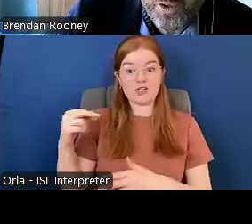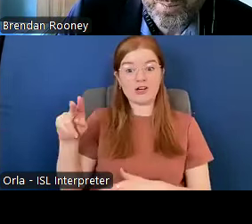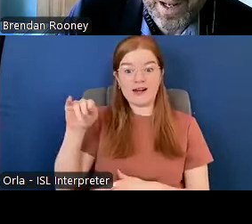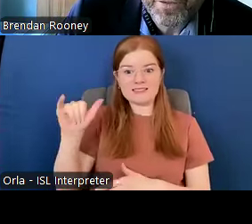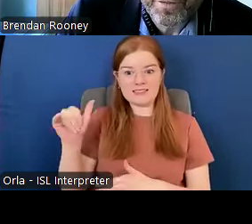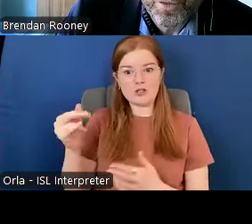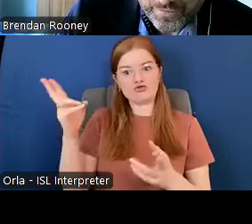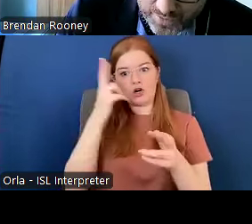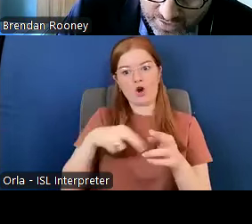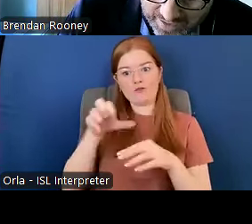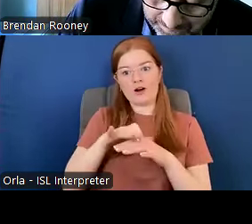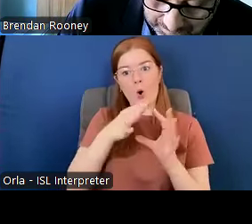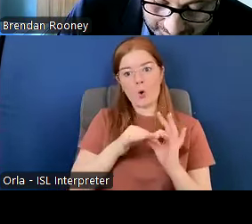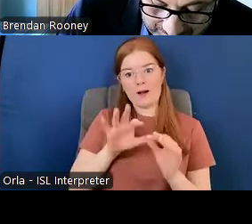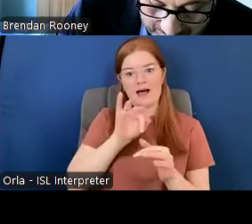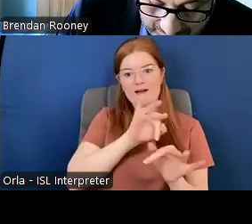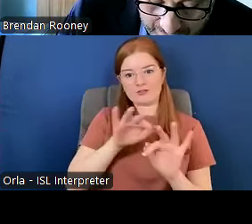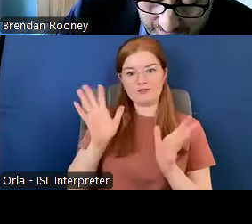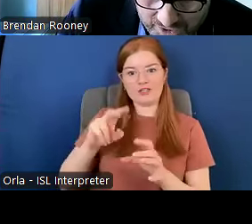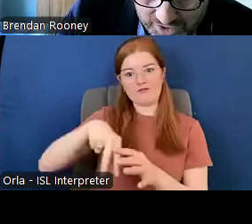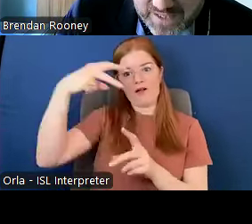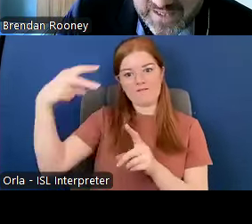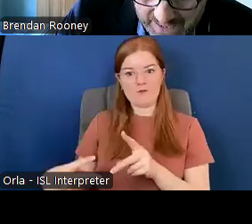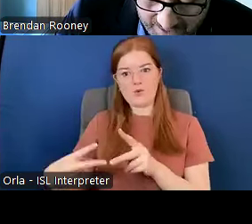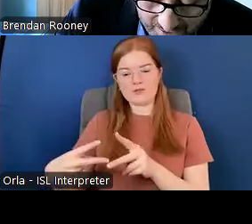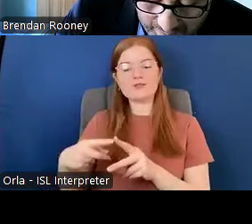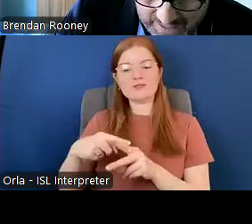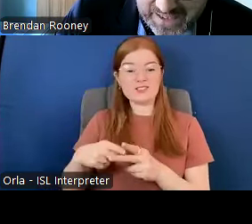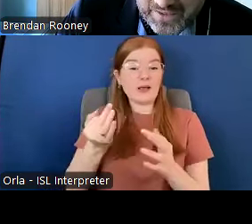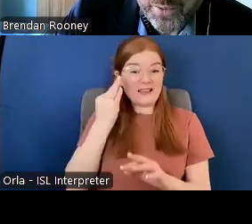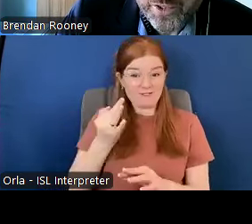home after a fall from a horse. If the picture does indeed represent Evie, which is